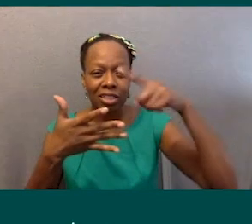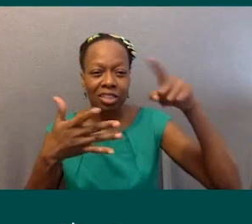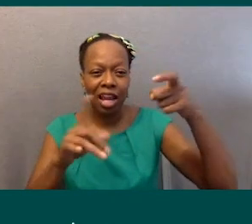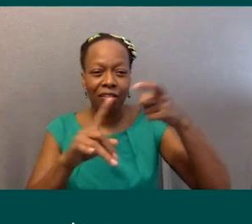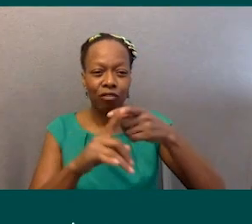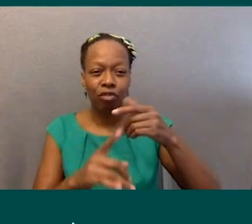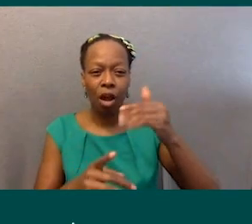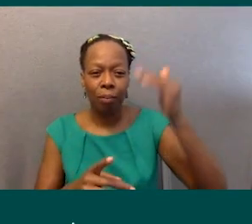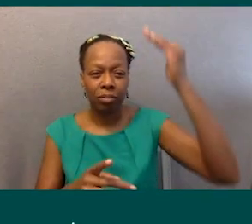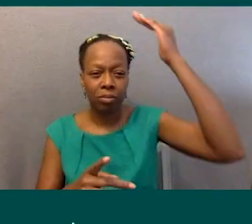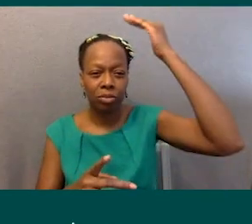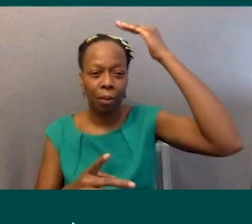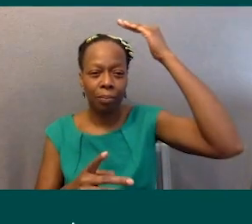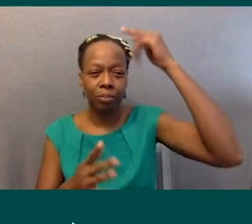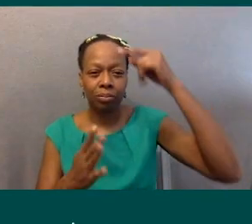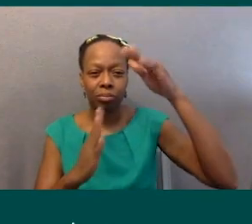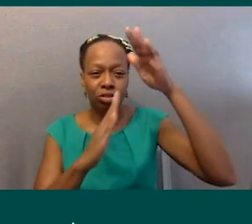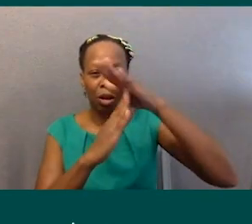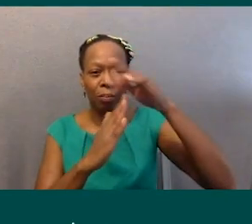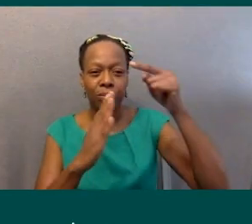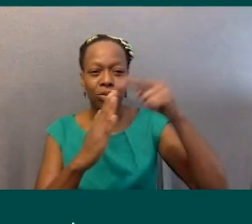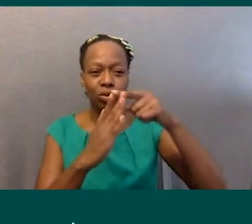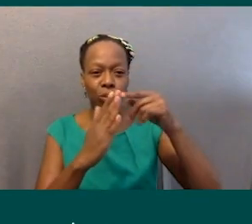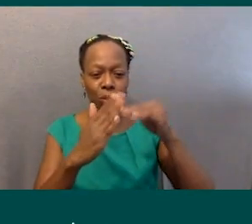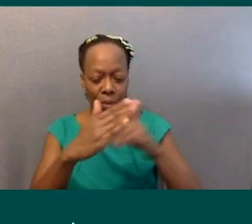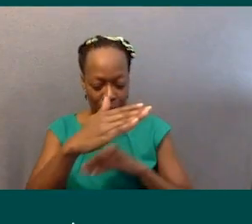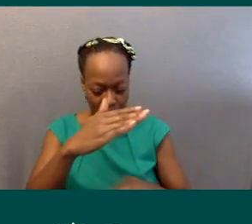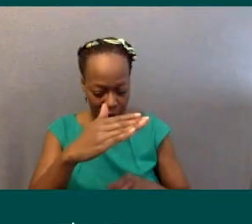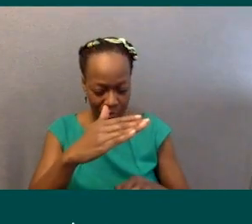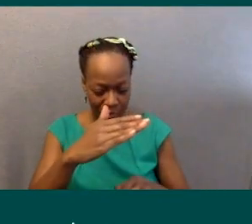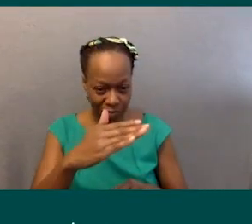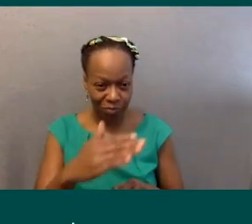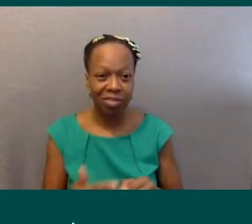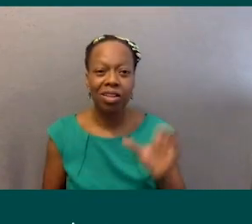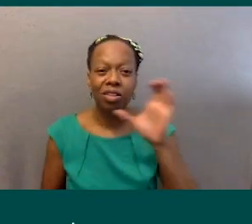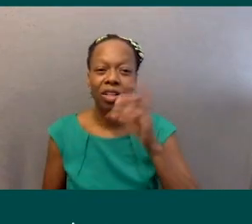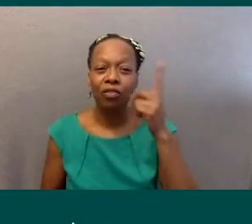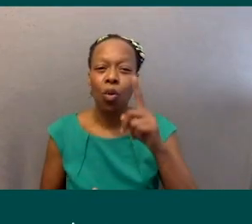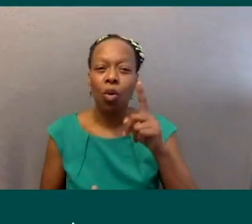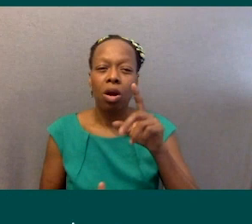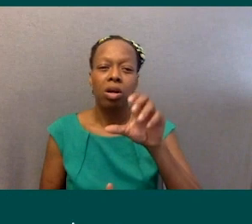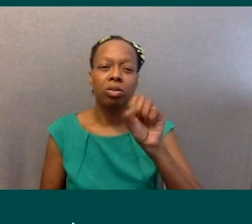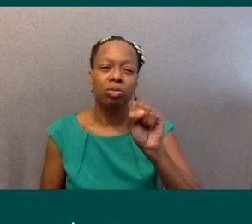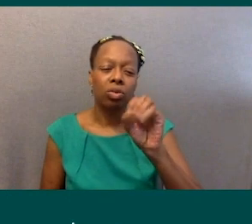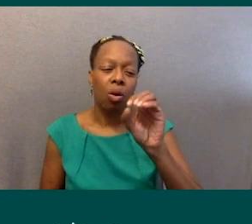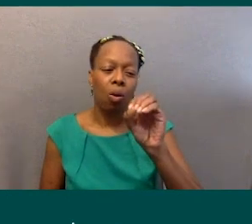While you are looking for the pain source, you have to start to treat the spasticity